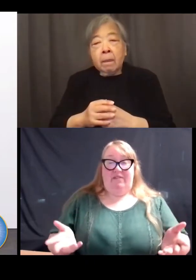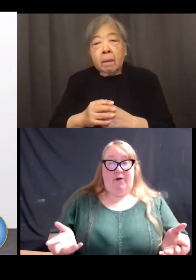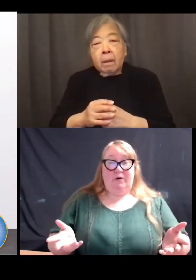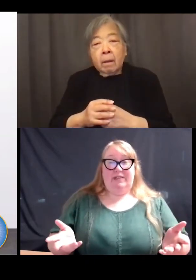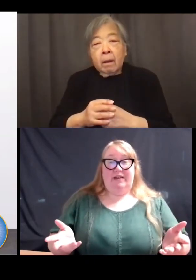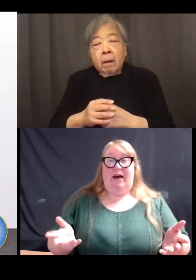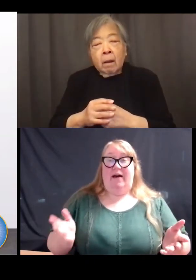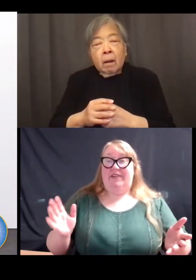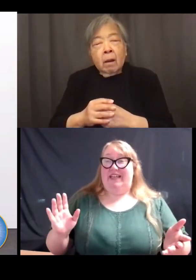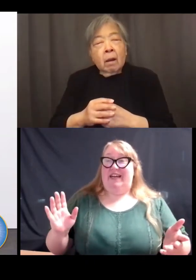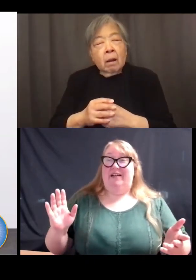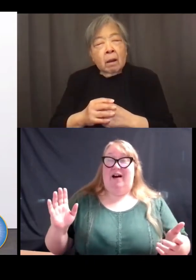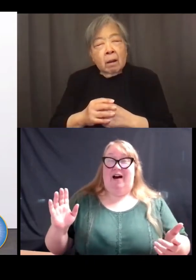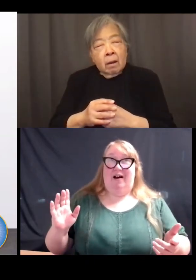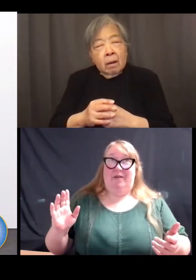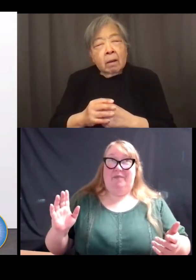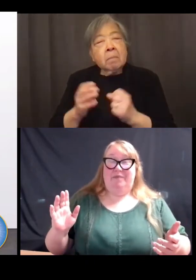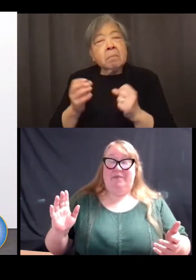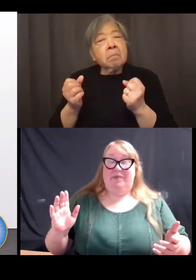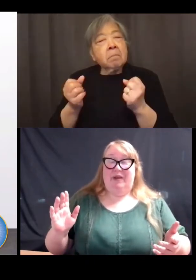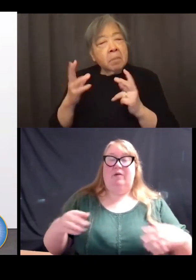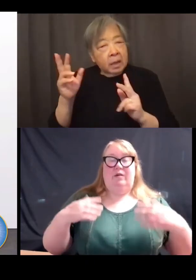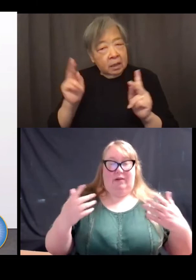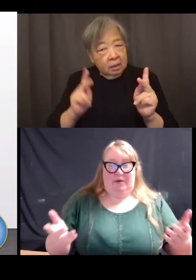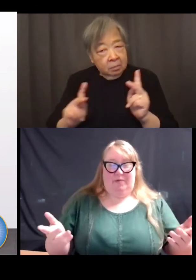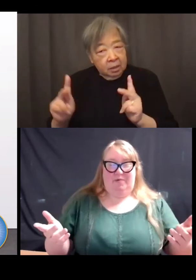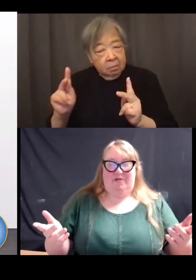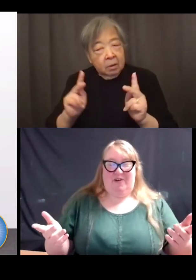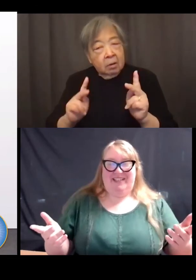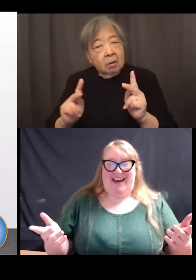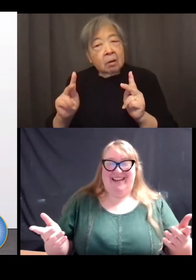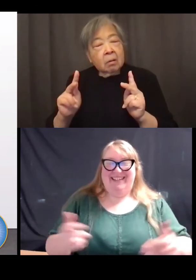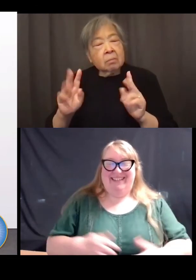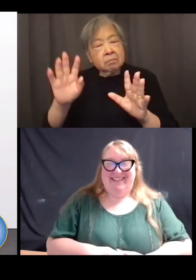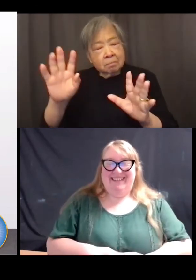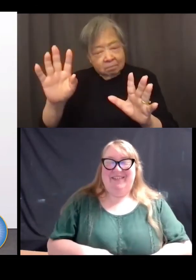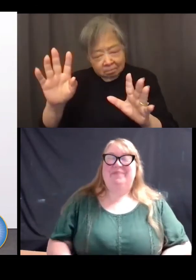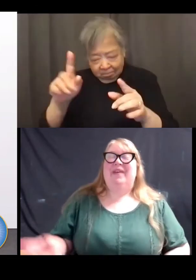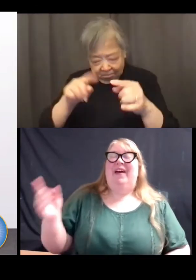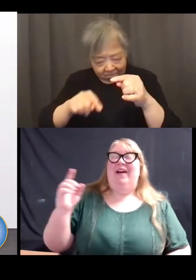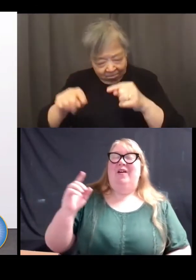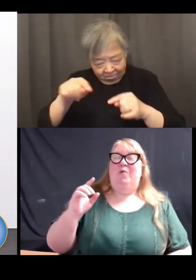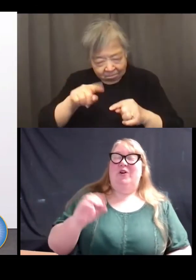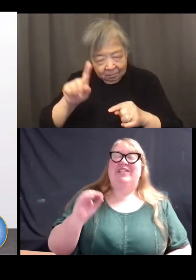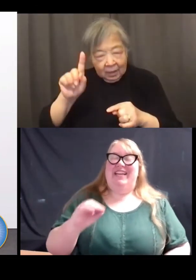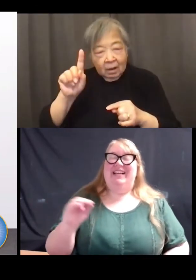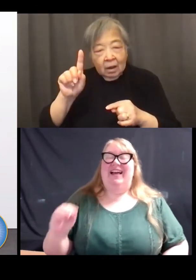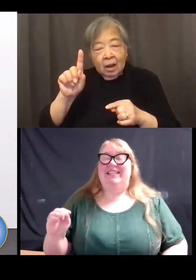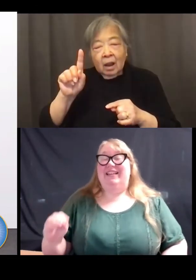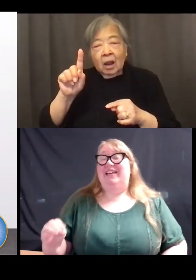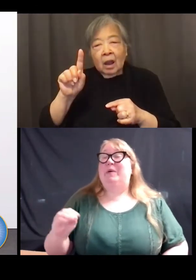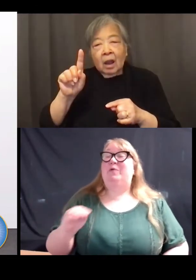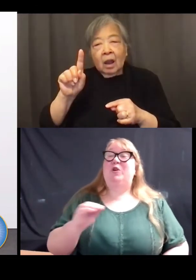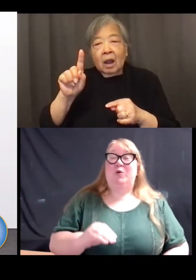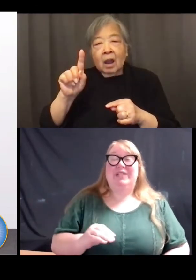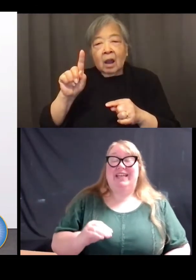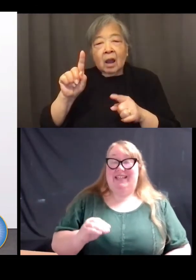Many folks have seen -- let me rephrase that We are seeing less and less people using the